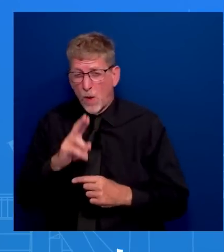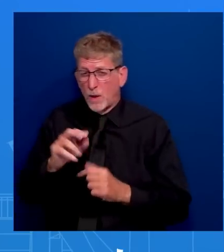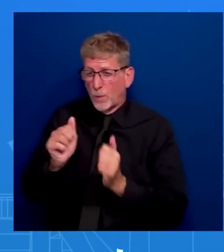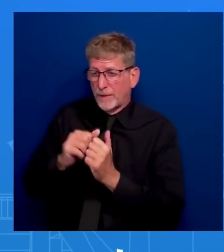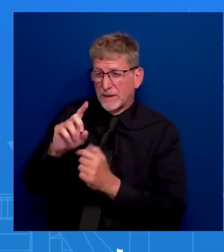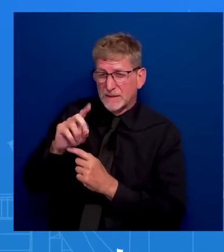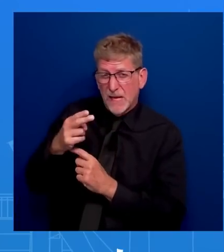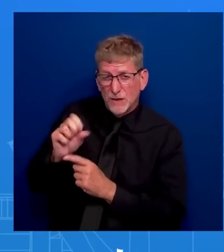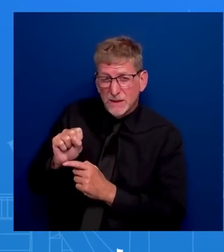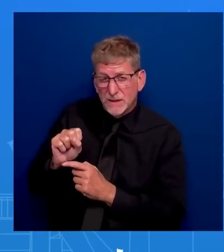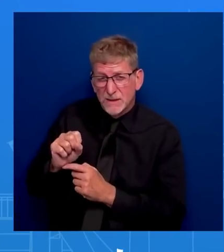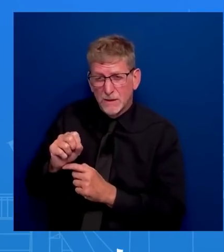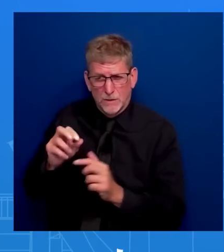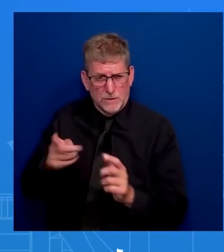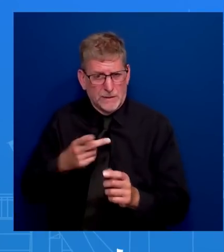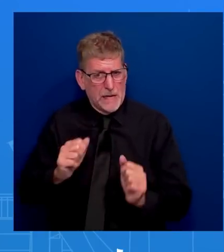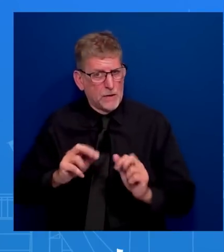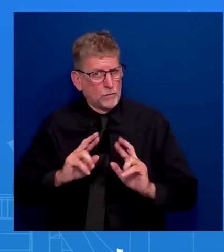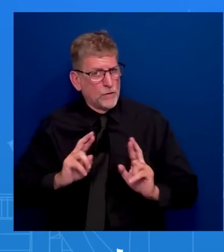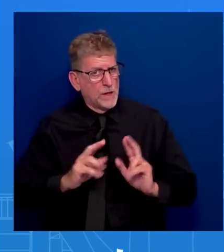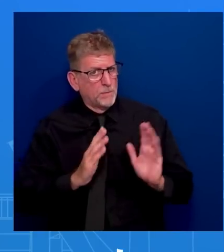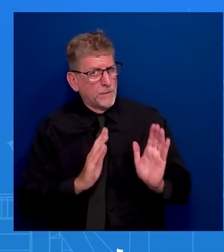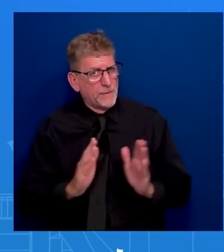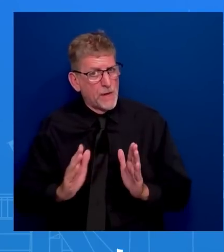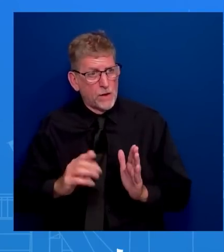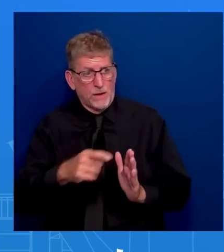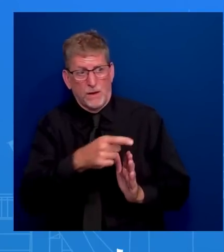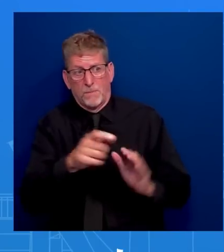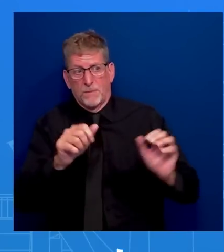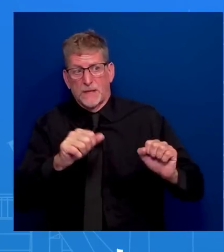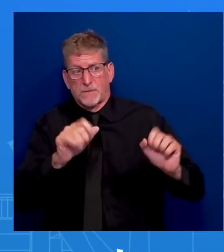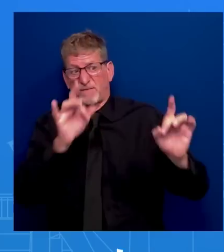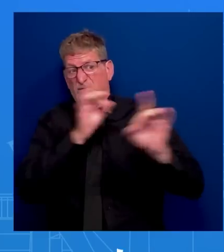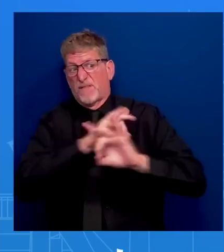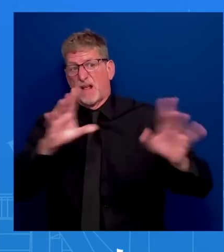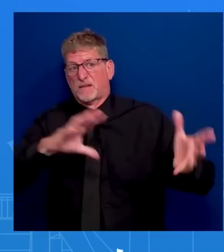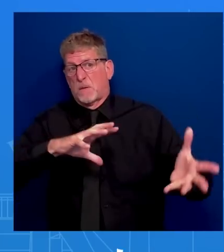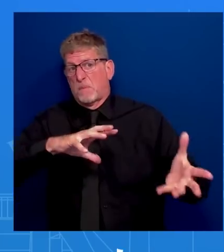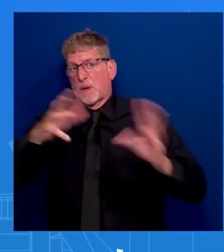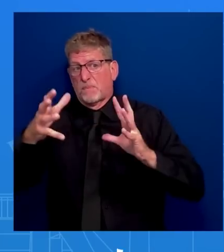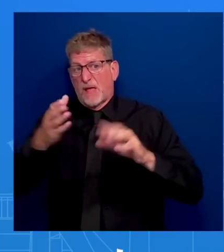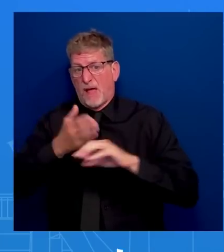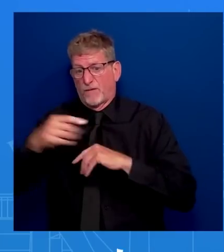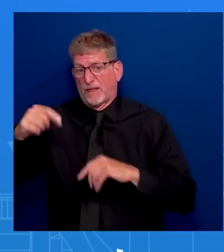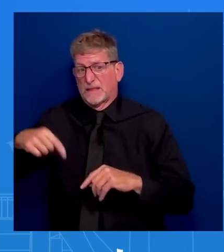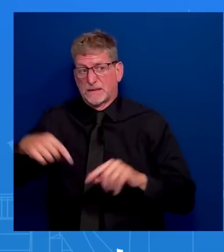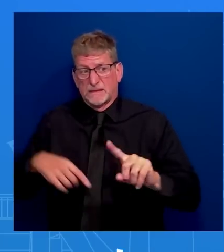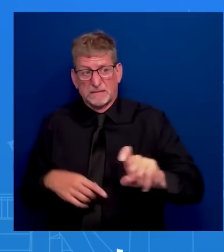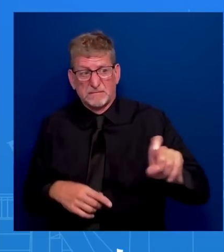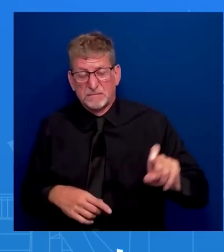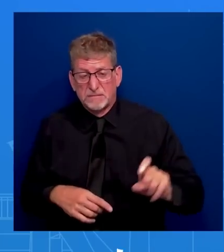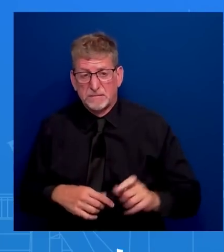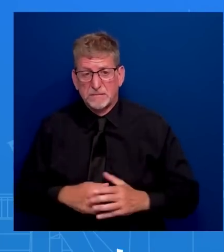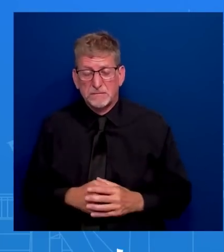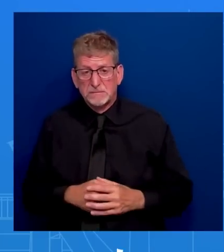as a result of this? Ms. Jean-Pierre: So, we've been very clear, and so our message is this: that the President and this White House --